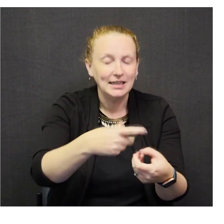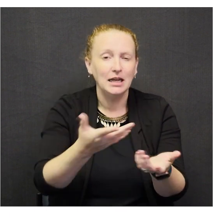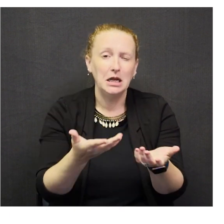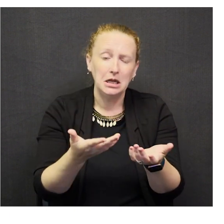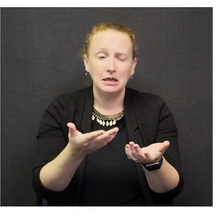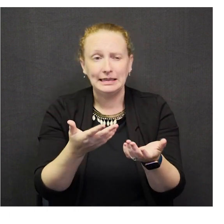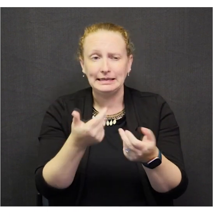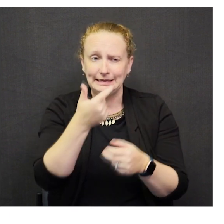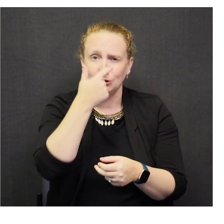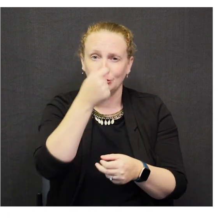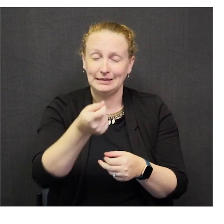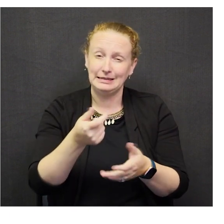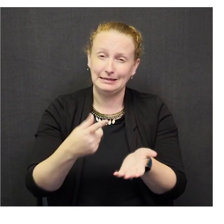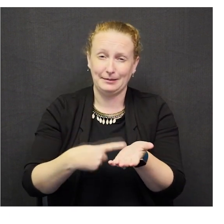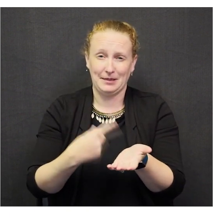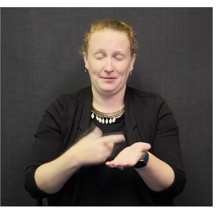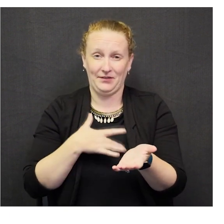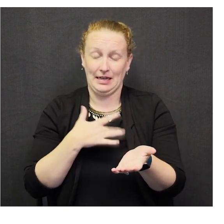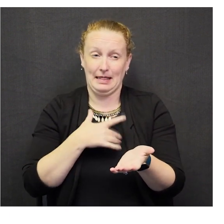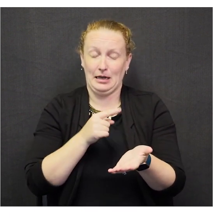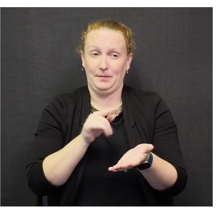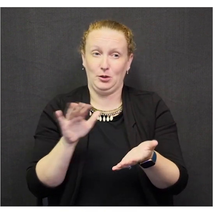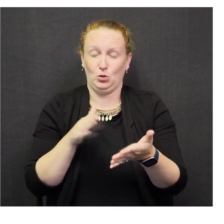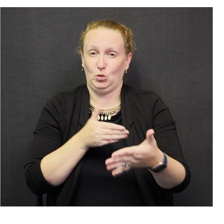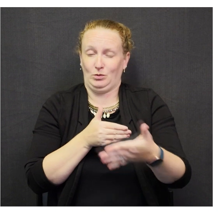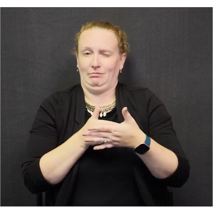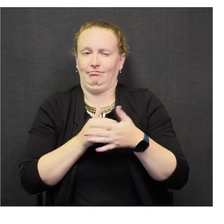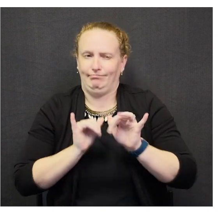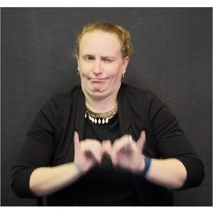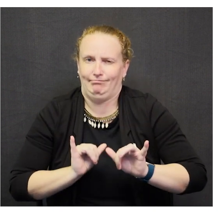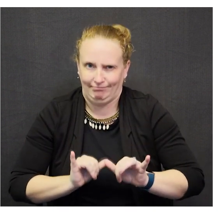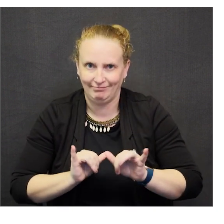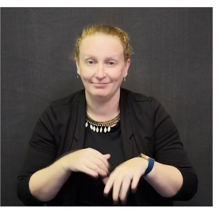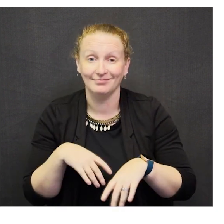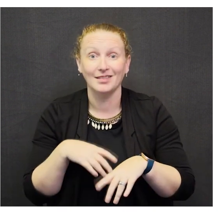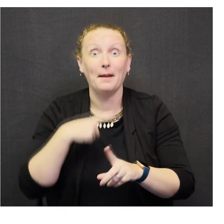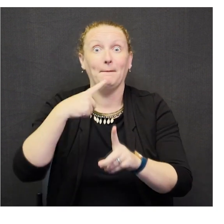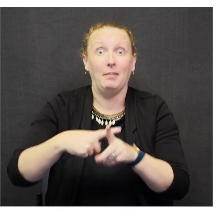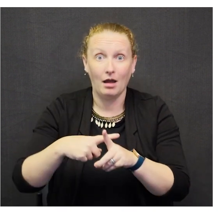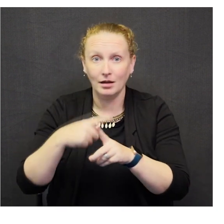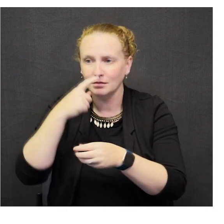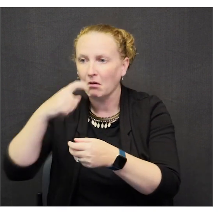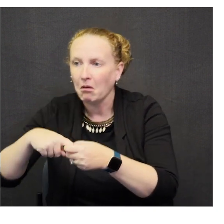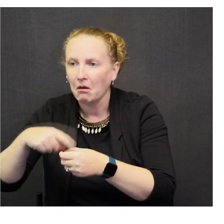They may also be a visual into the interpreter's home. Previously, when there were distractions,